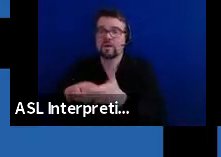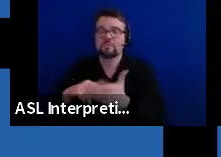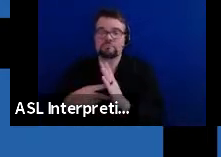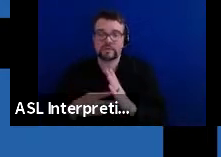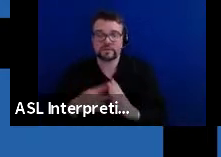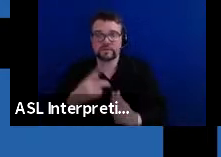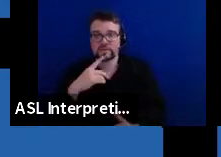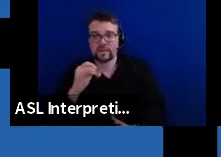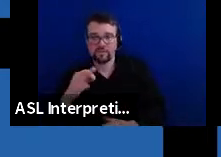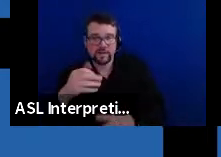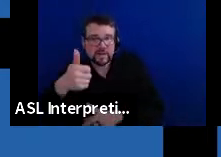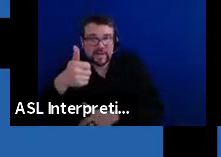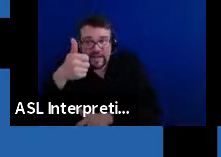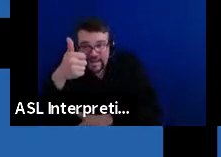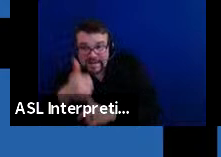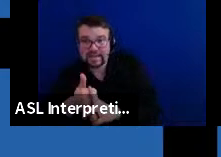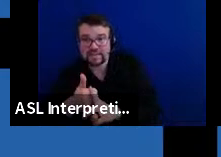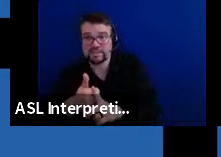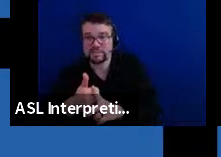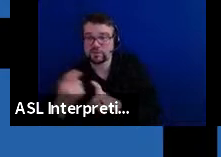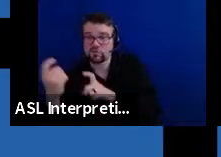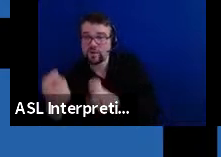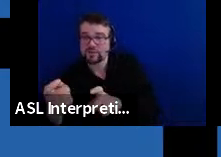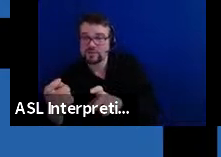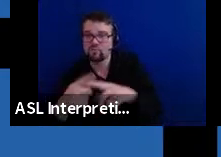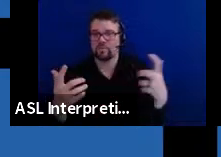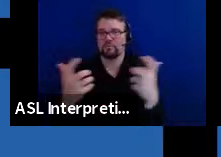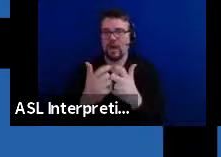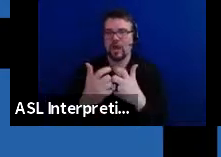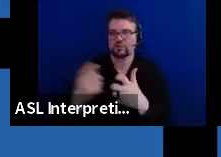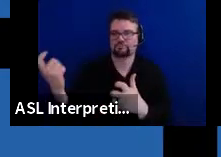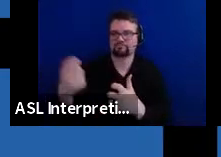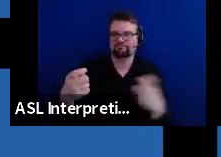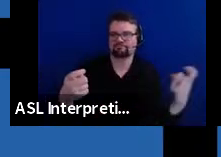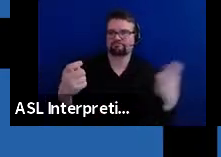SO IF RICK AND TERI'S STORY HAVE INSPIRED YOU, PLEASE CONSIDER